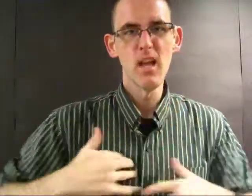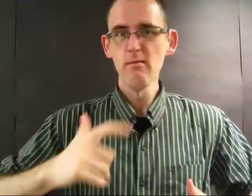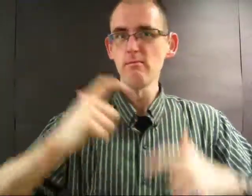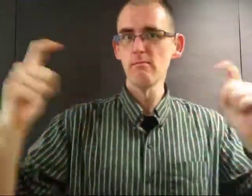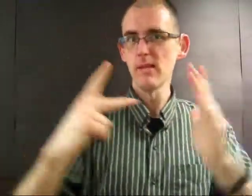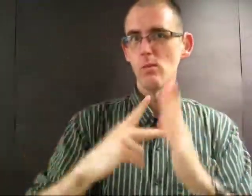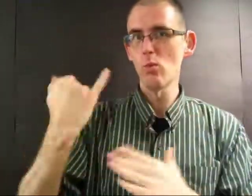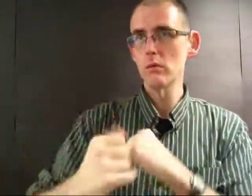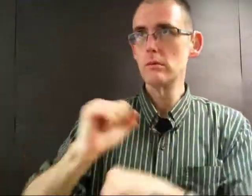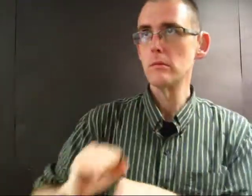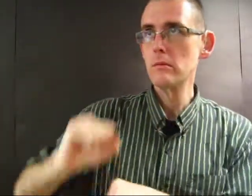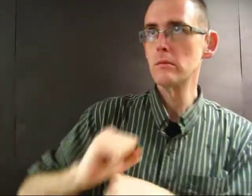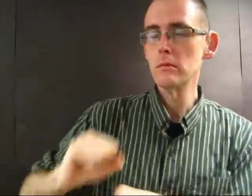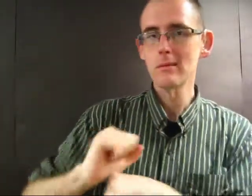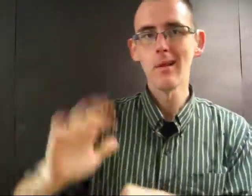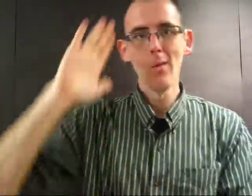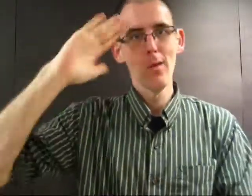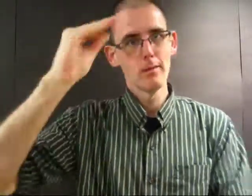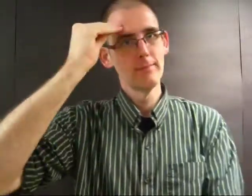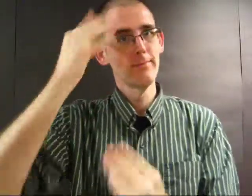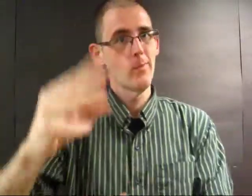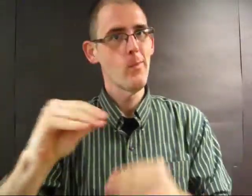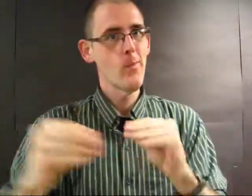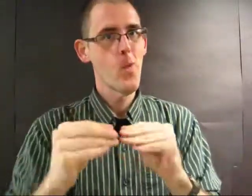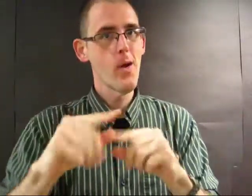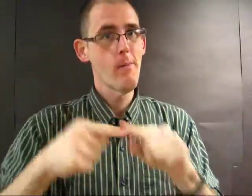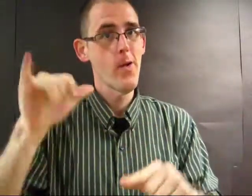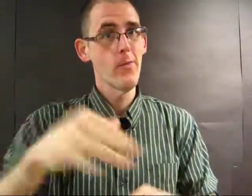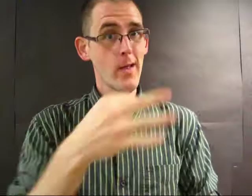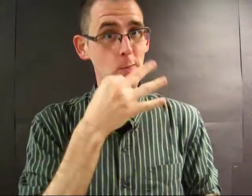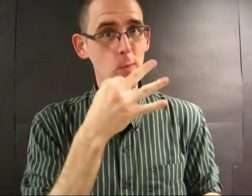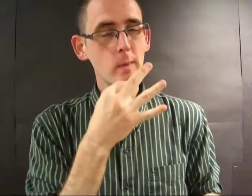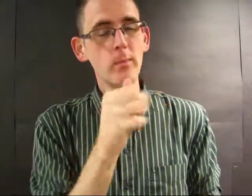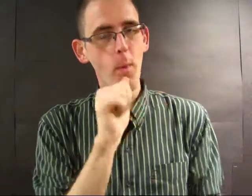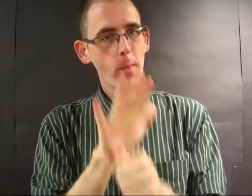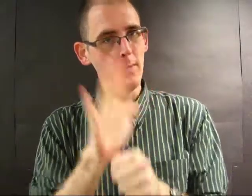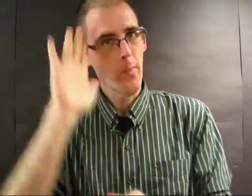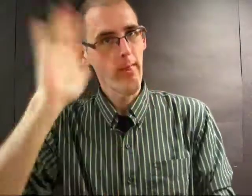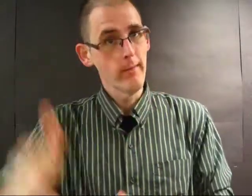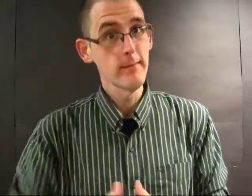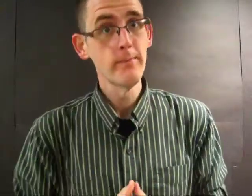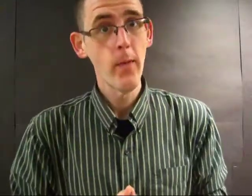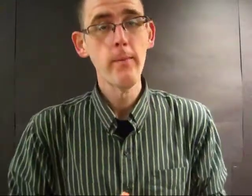We've been working on big projects I'll tell you more about later, I promise!